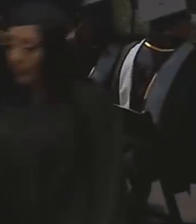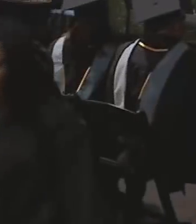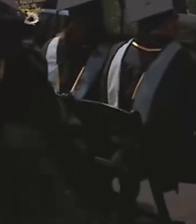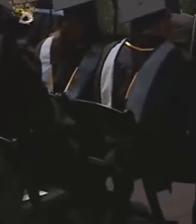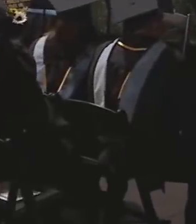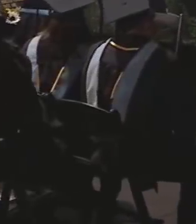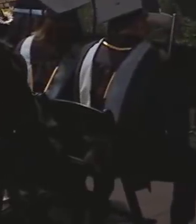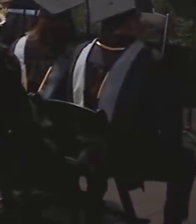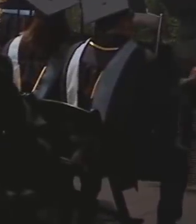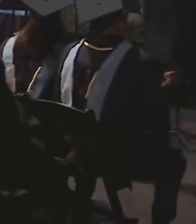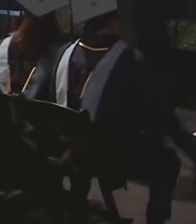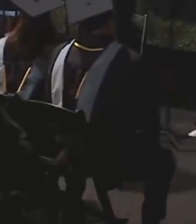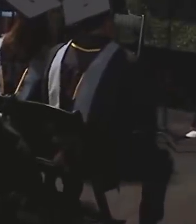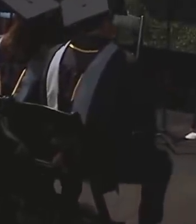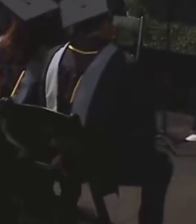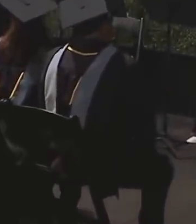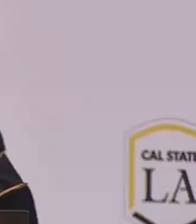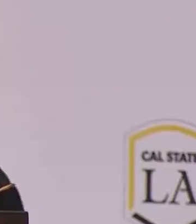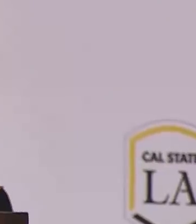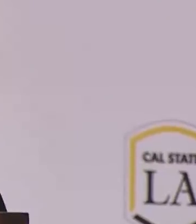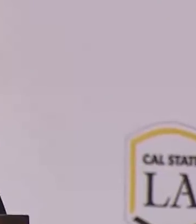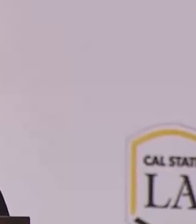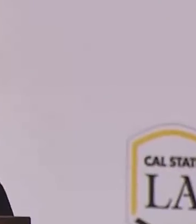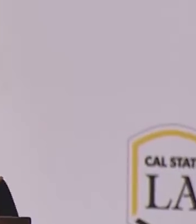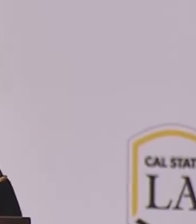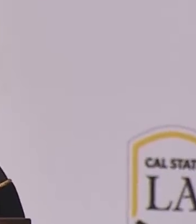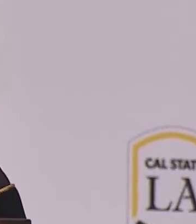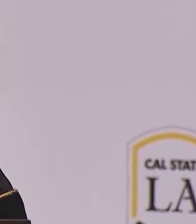OKAY. ALL RIGHT. JUST TO SIT DOWN FOR A MINUTE.